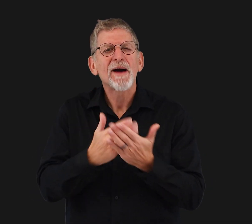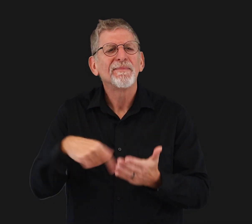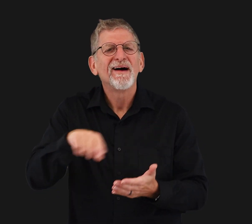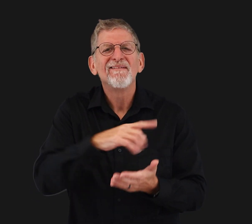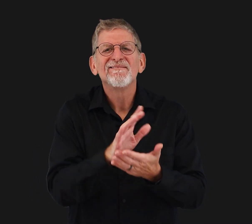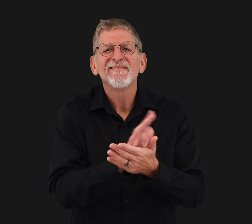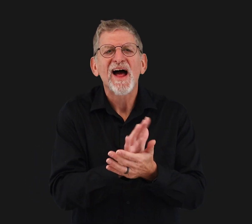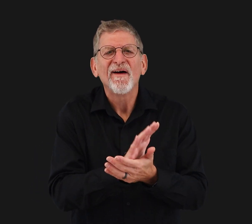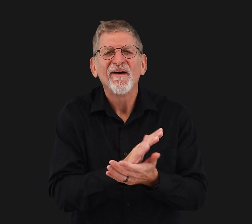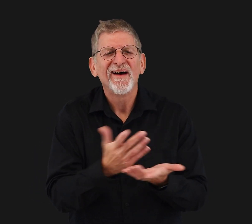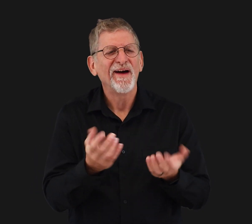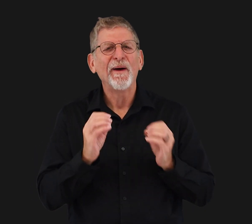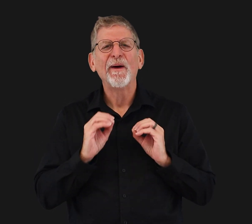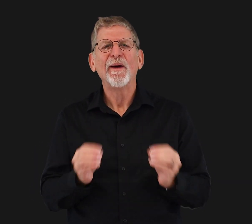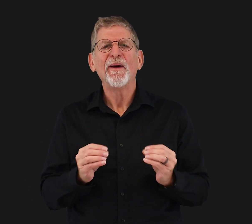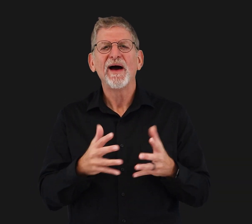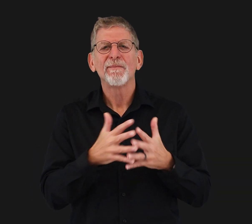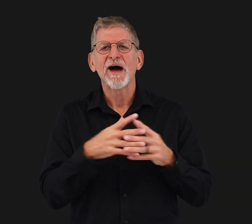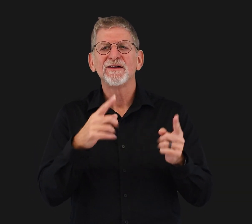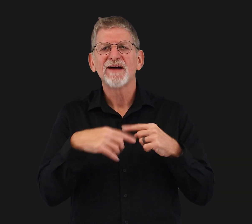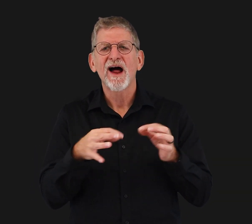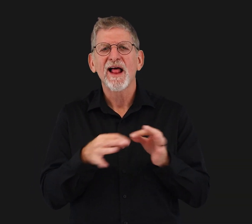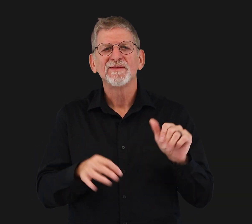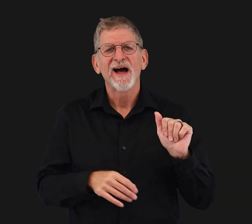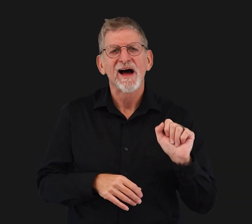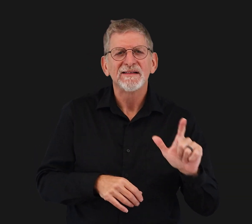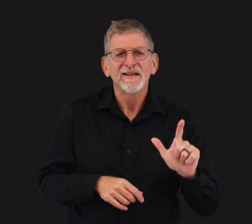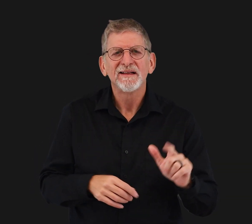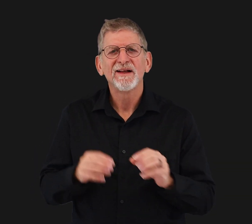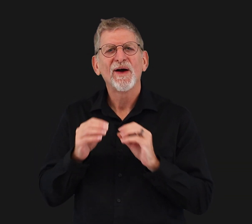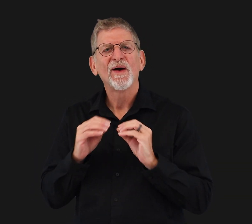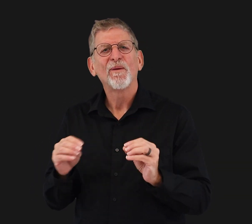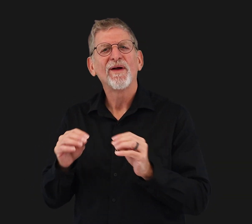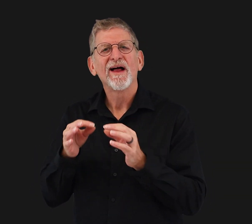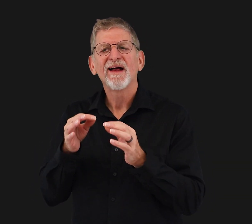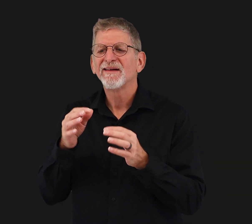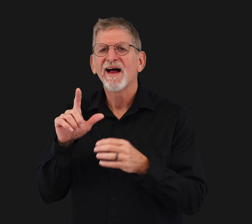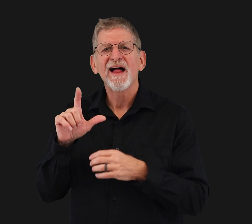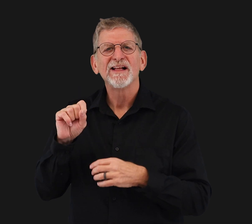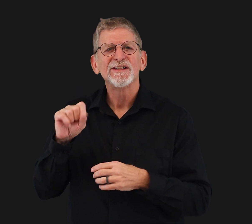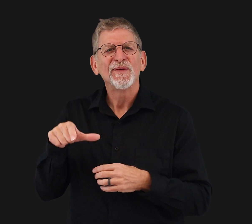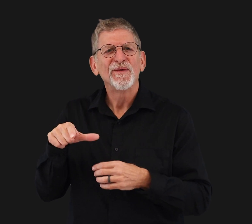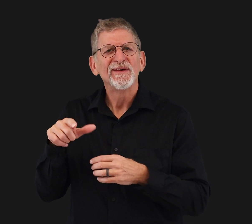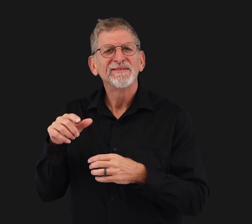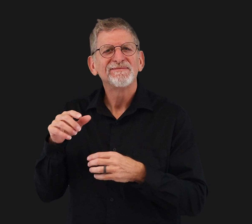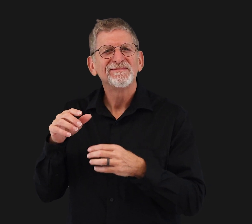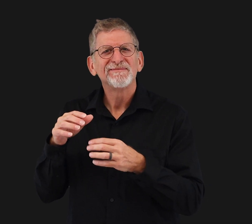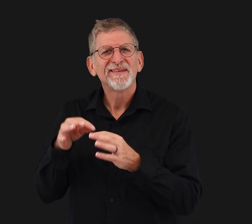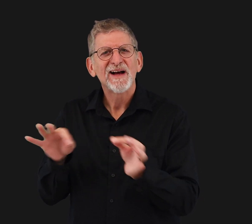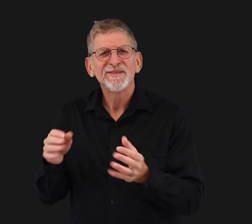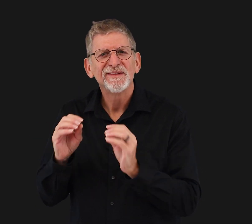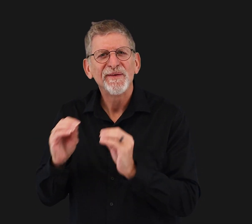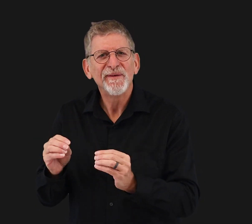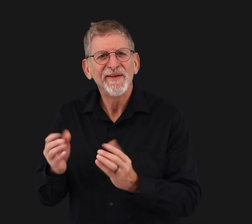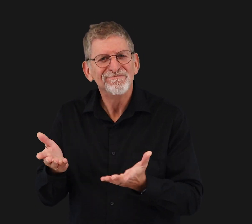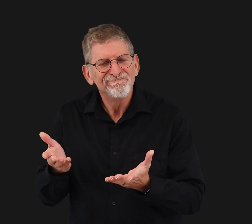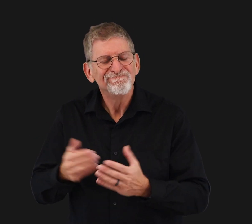• Some of our videos do not have American Sign Language (ASL) and Langue des signes québécoise (LSQ)